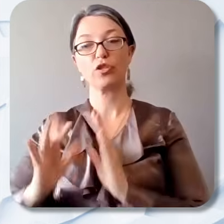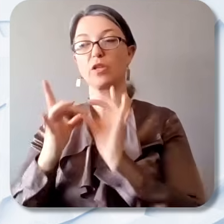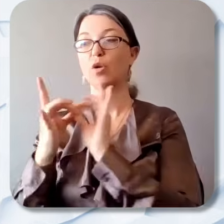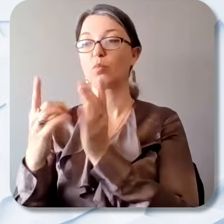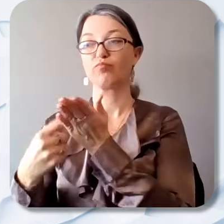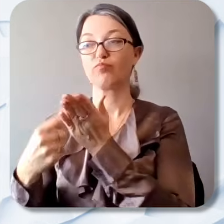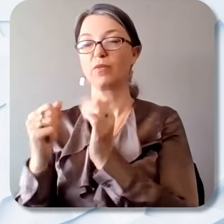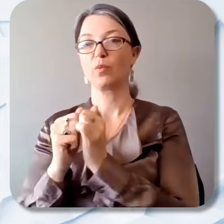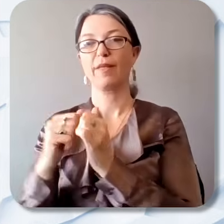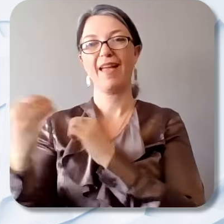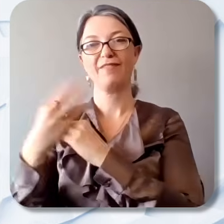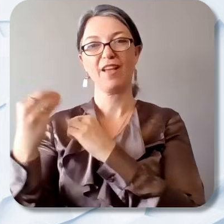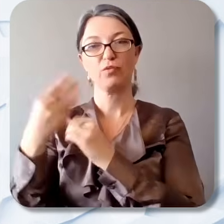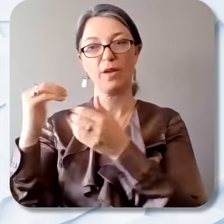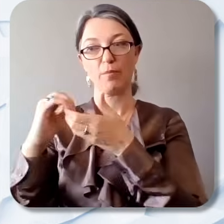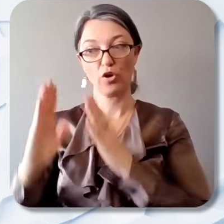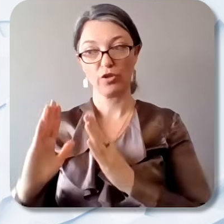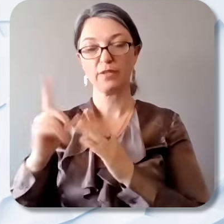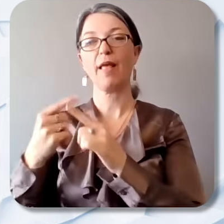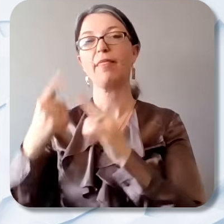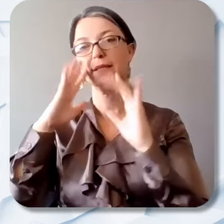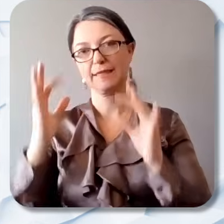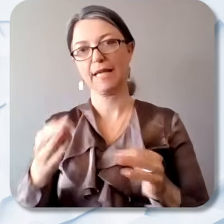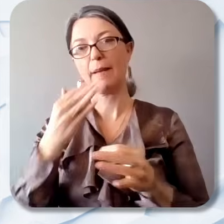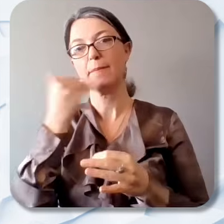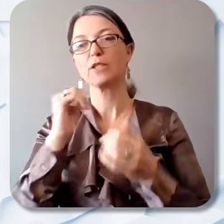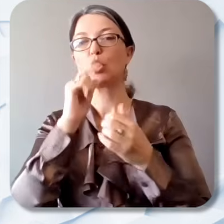about how we can make sure we're making the best decisions about who would fit into each